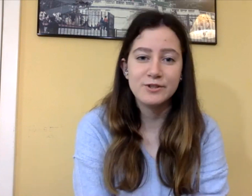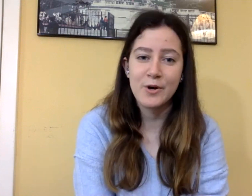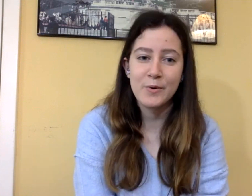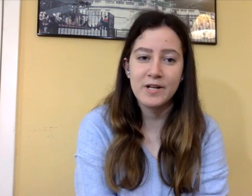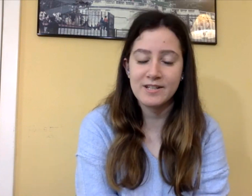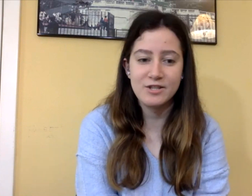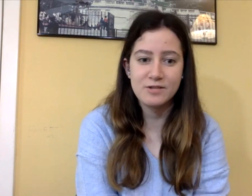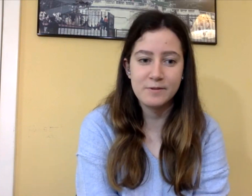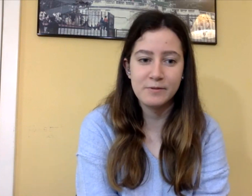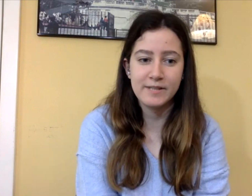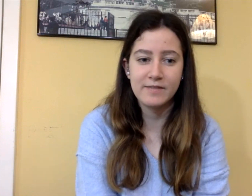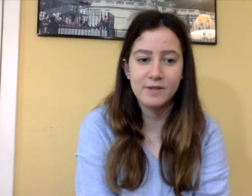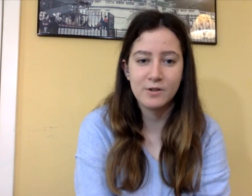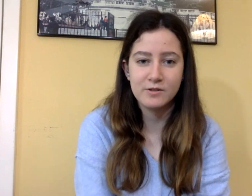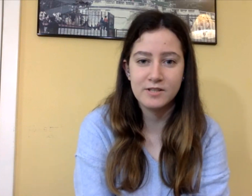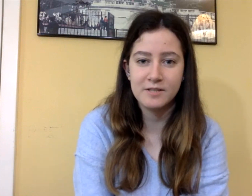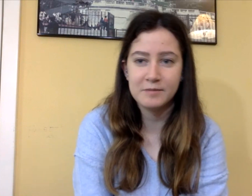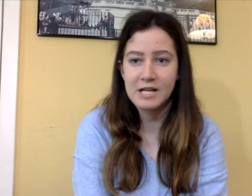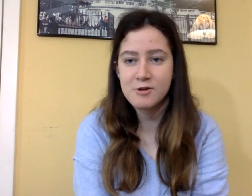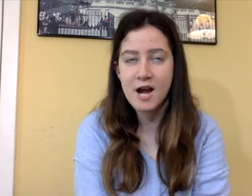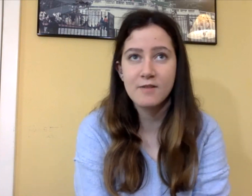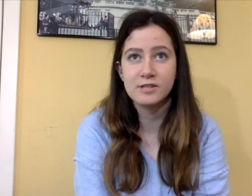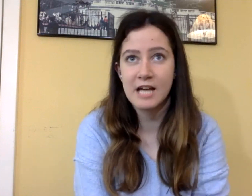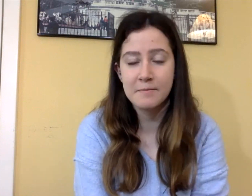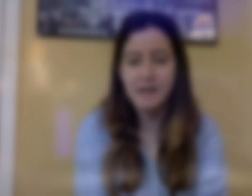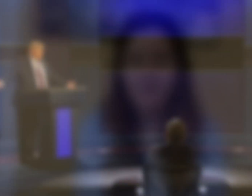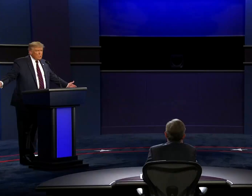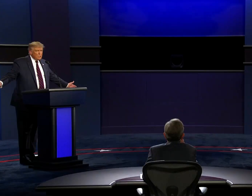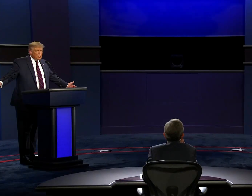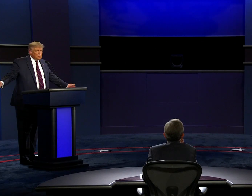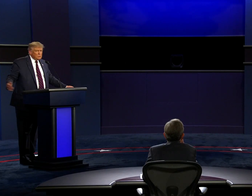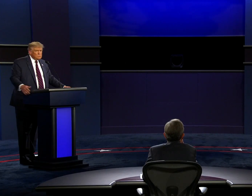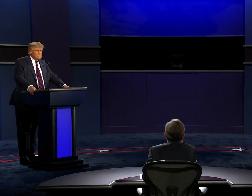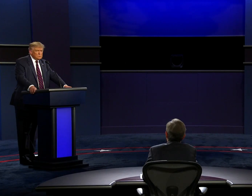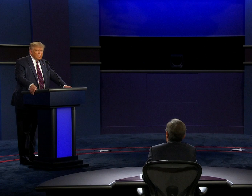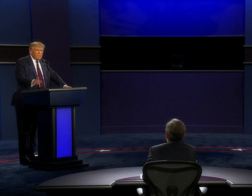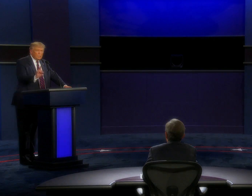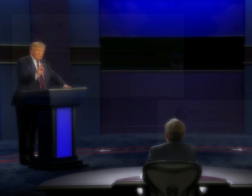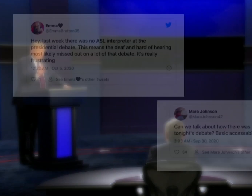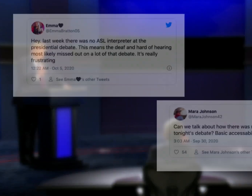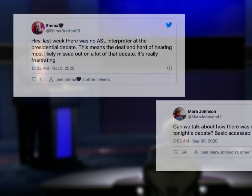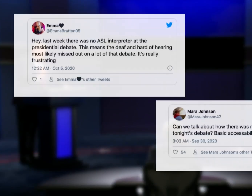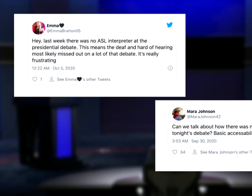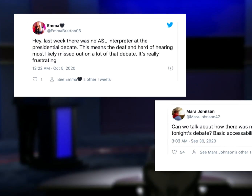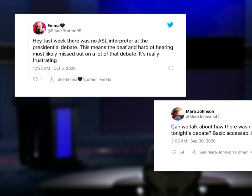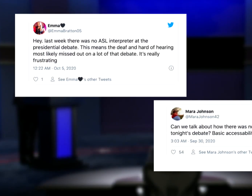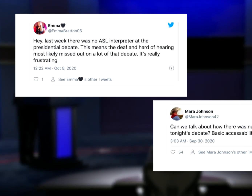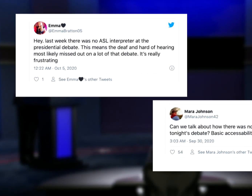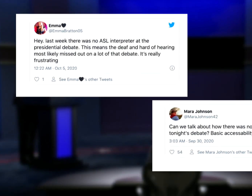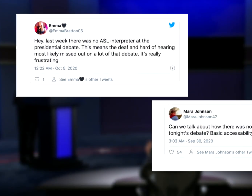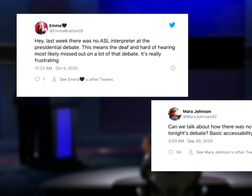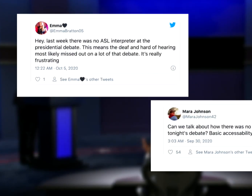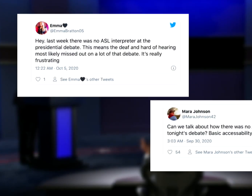So, it can just be really difficult to keep track of what's happening. Erin is not alone. Many other people shared on social that